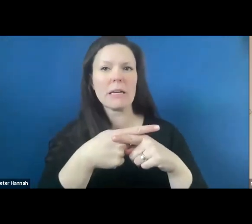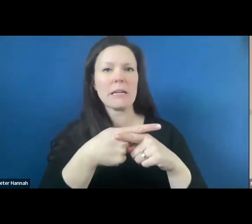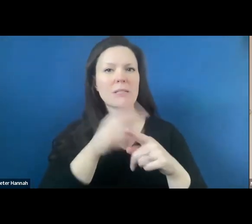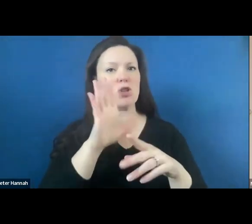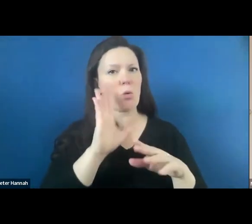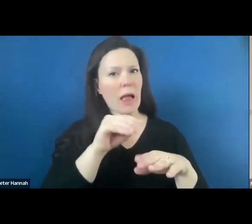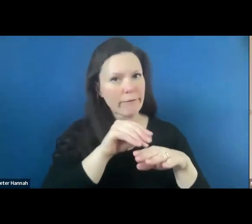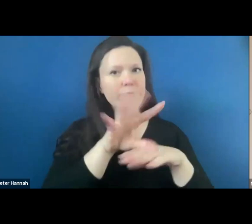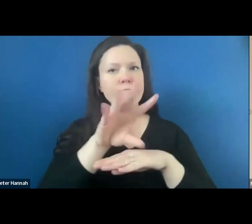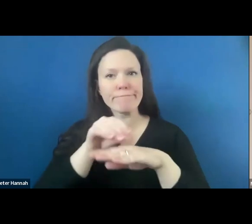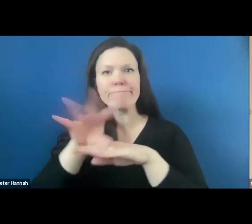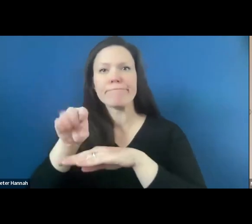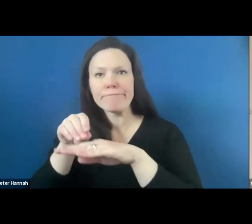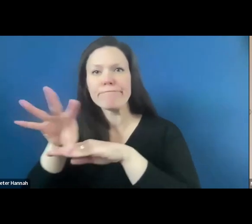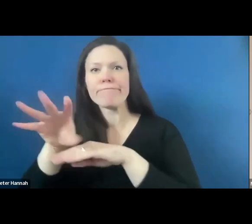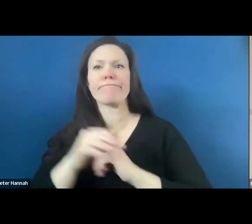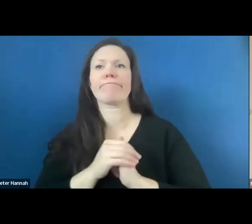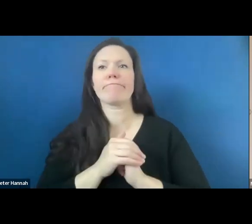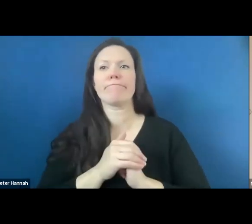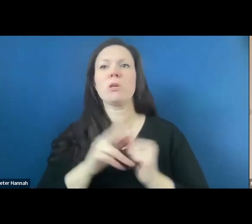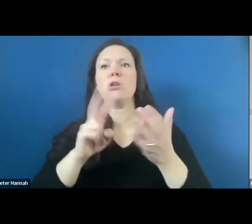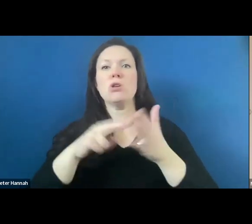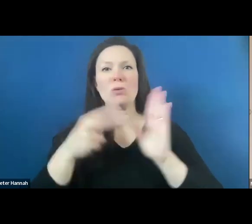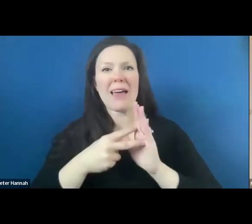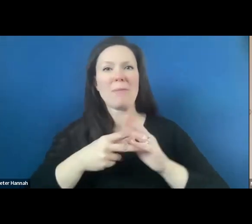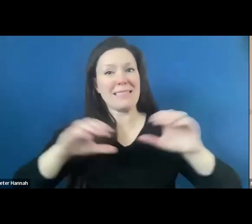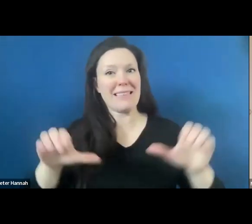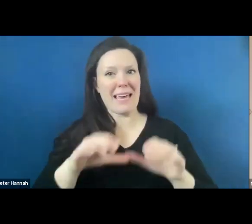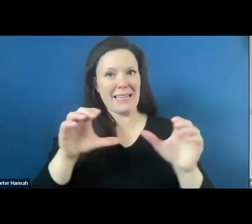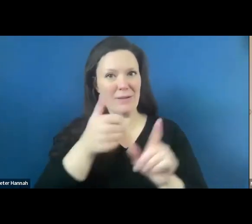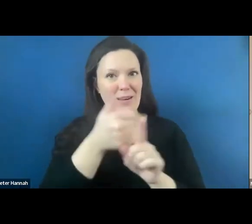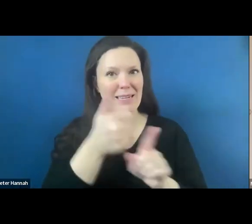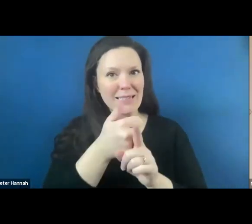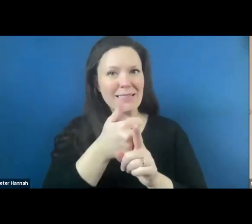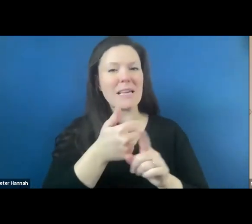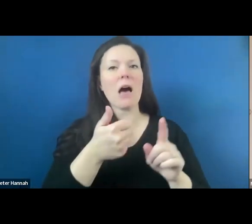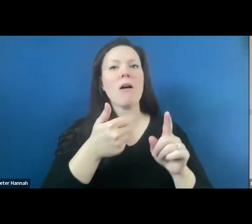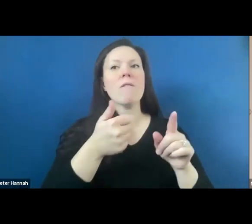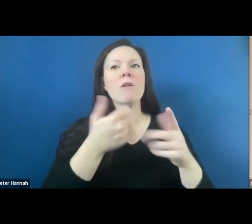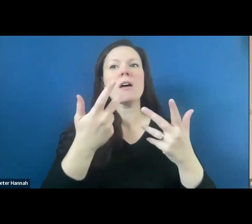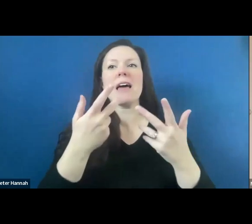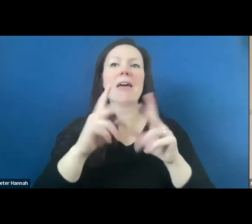the pace and the scale of activity, but the kind of activity. So I'll just give you one example.